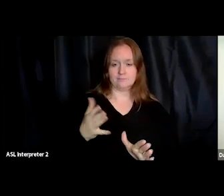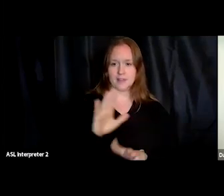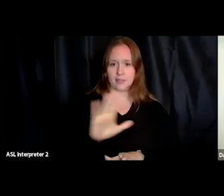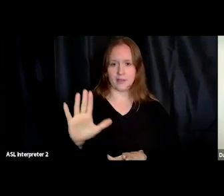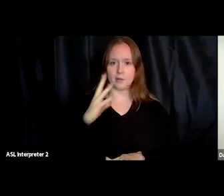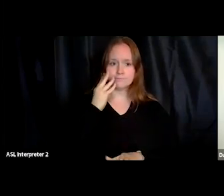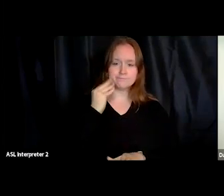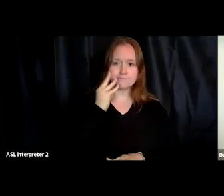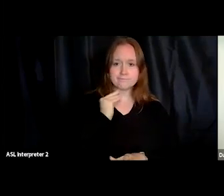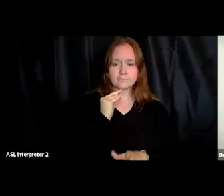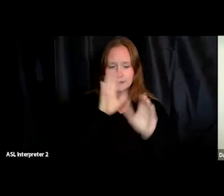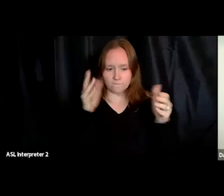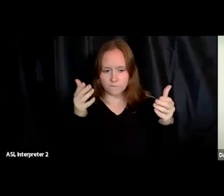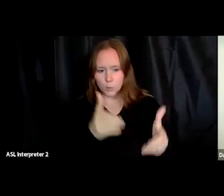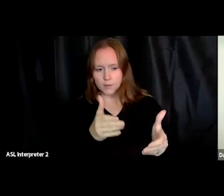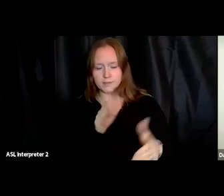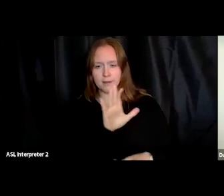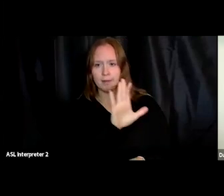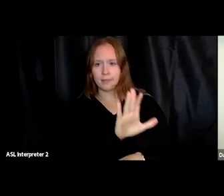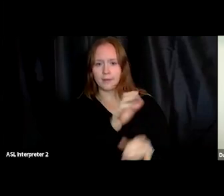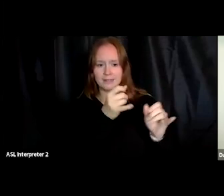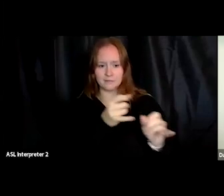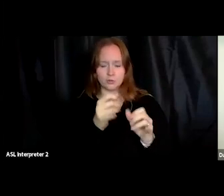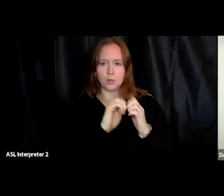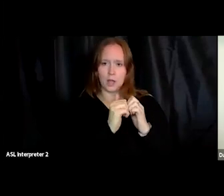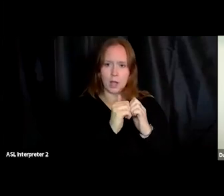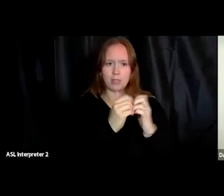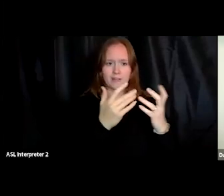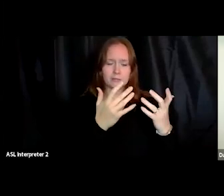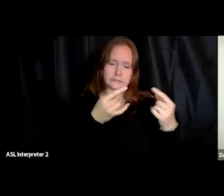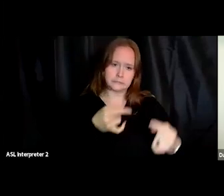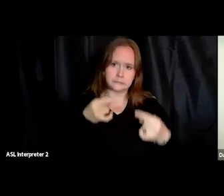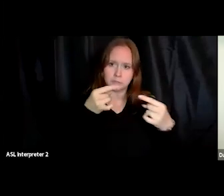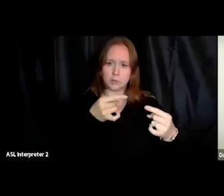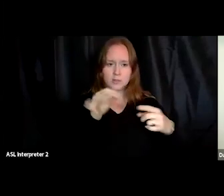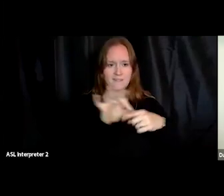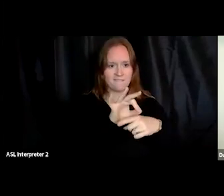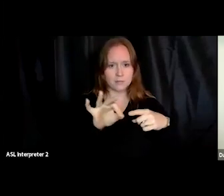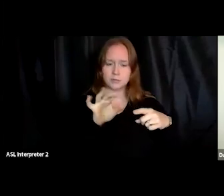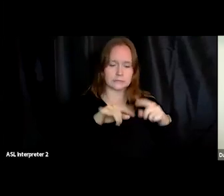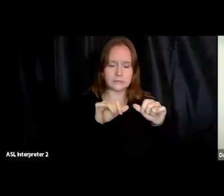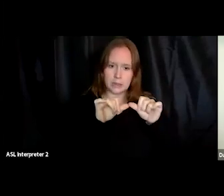on how this individual is struggling to function and maintain themselves at SGA,